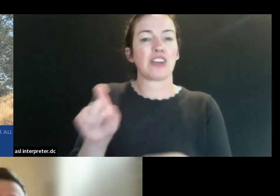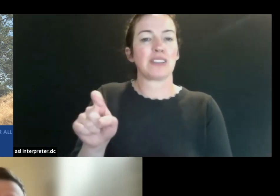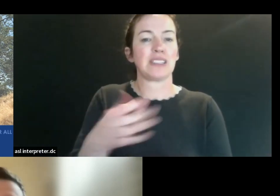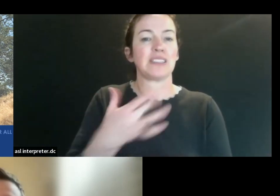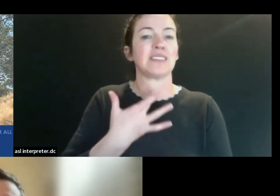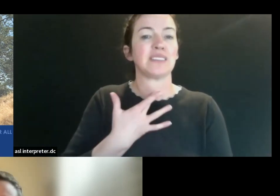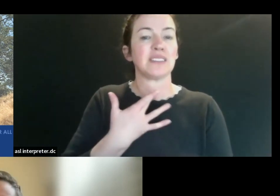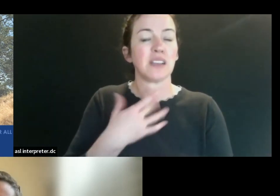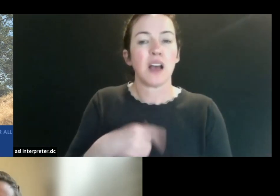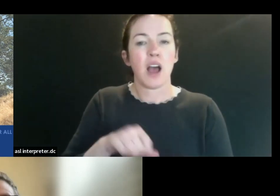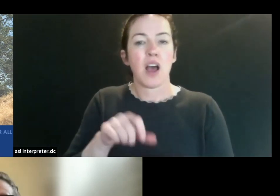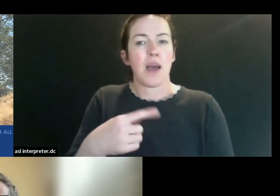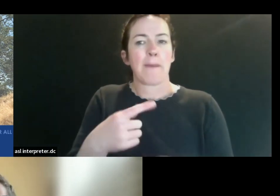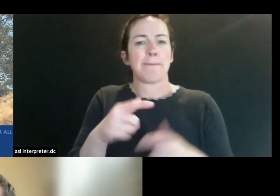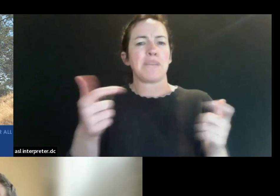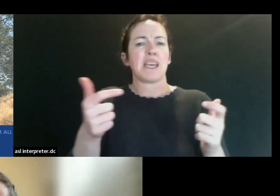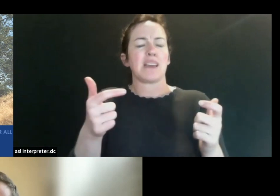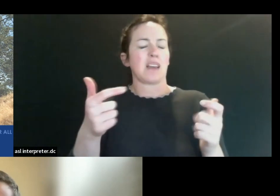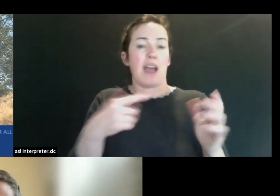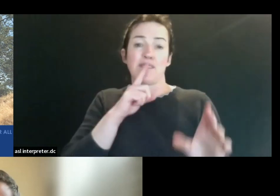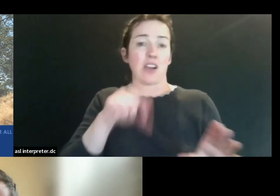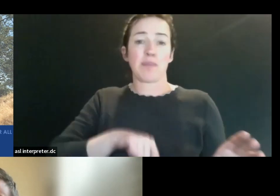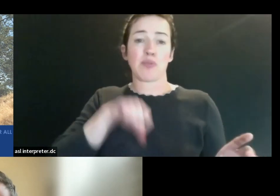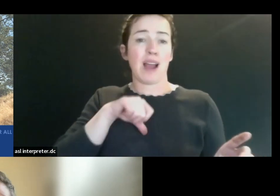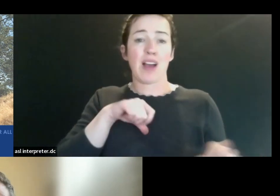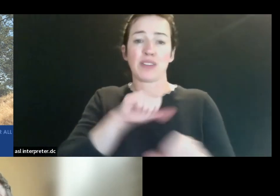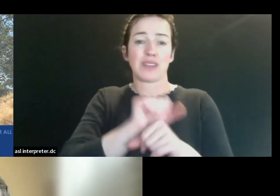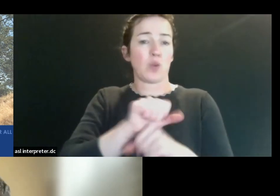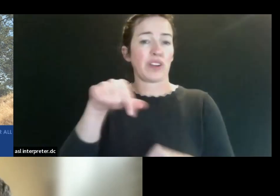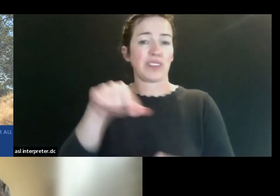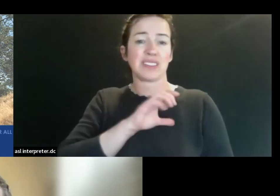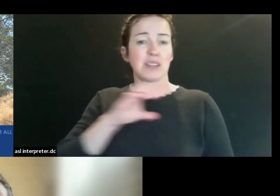of the big efforts…and I'm very proud of the work this Commission has done for years,